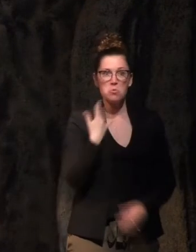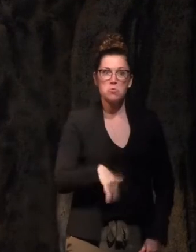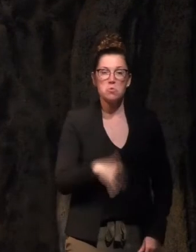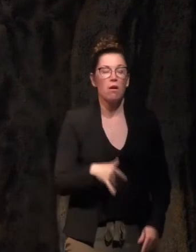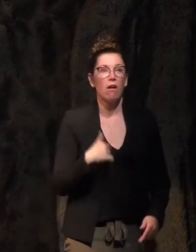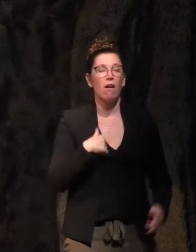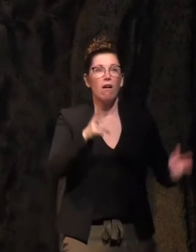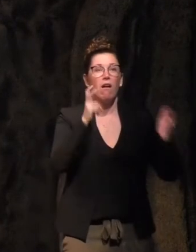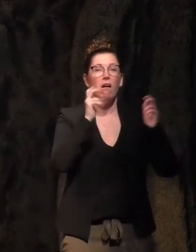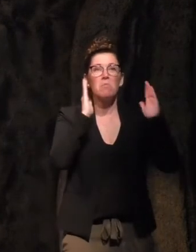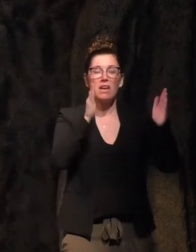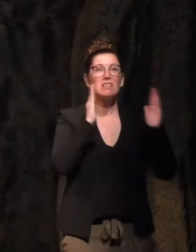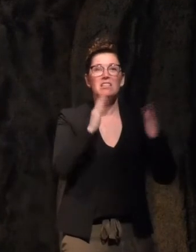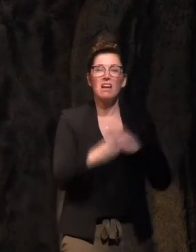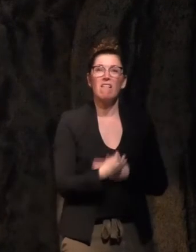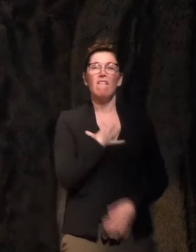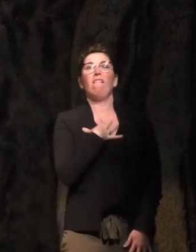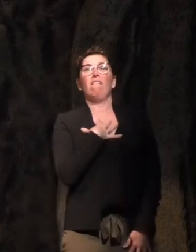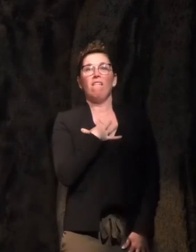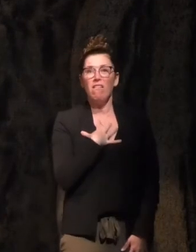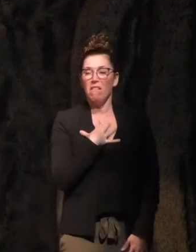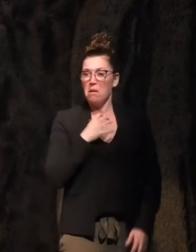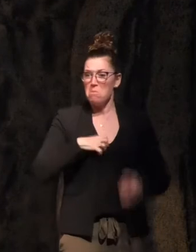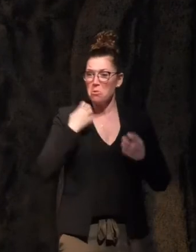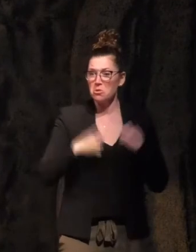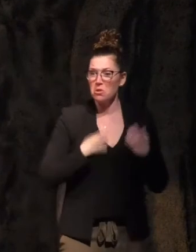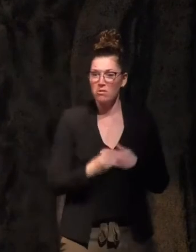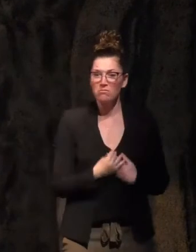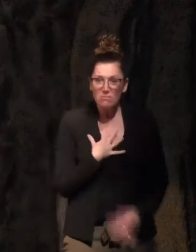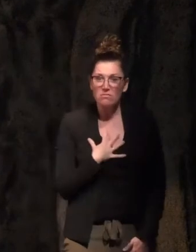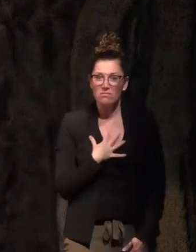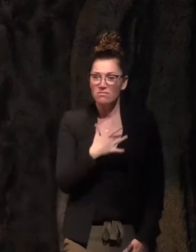I also, and I'm not proud of this, but I also felt jealous. Kim's 30 years old.